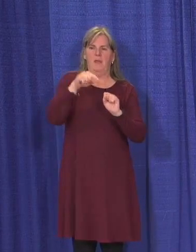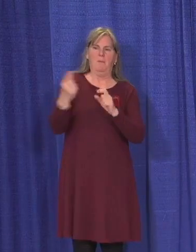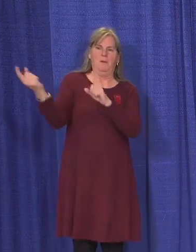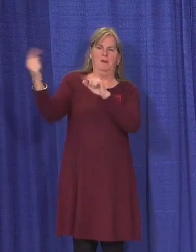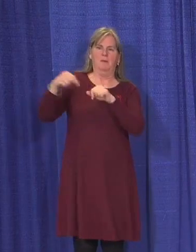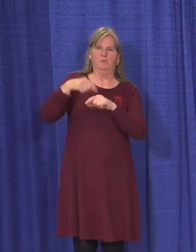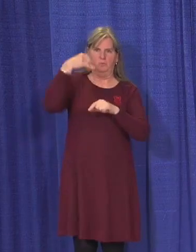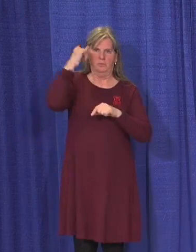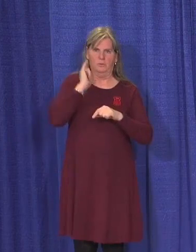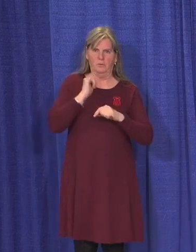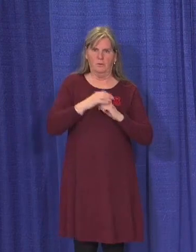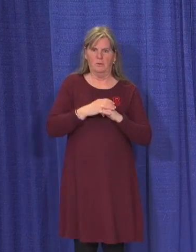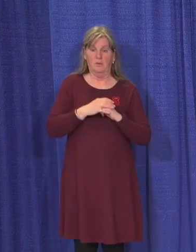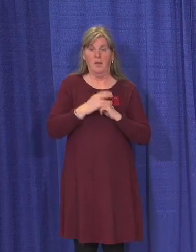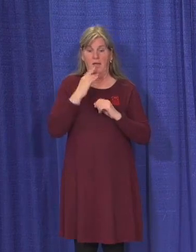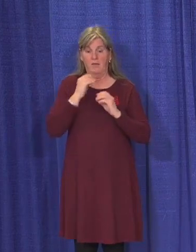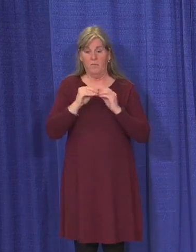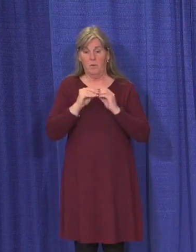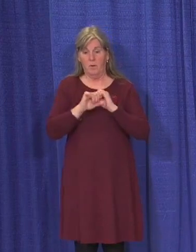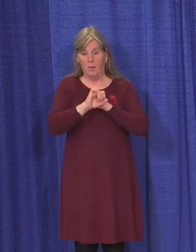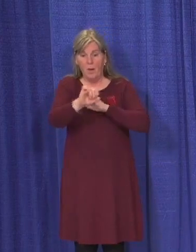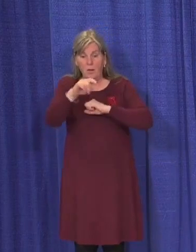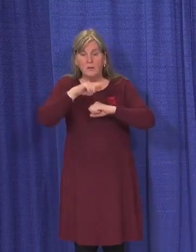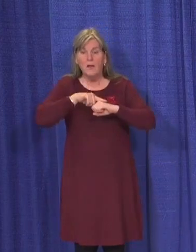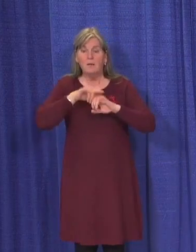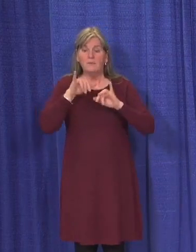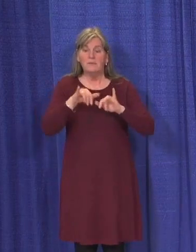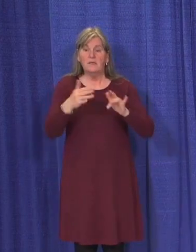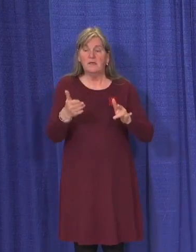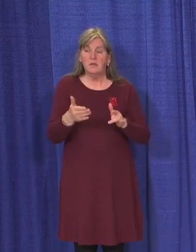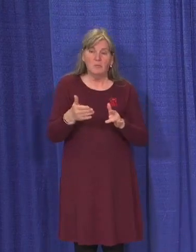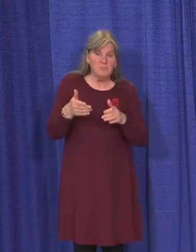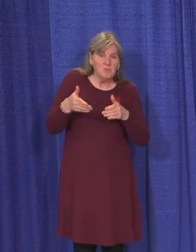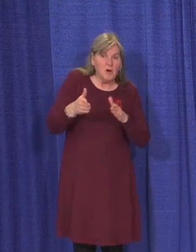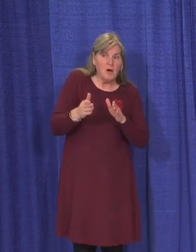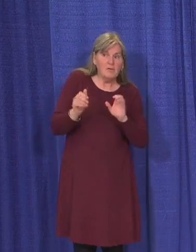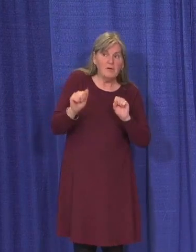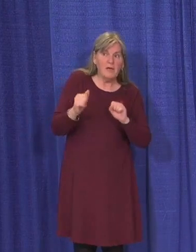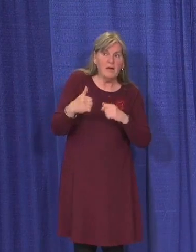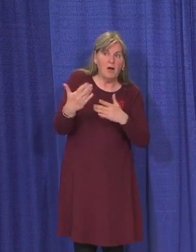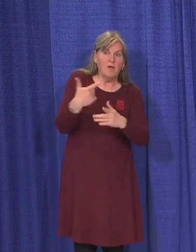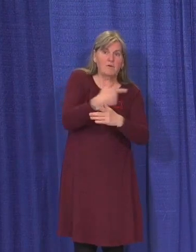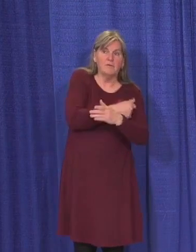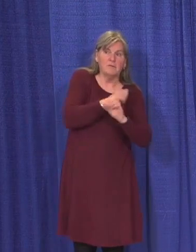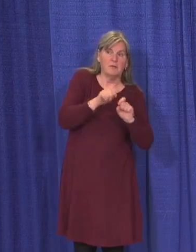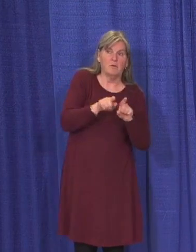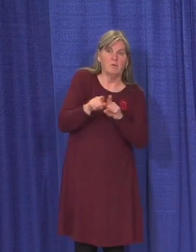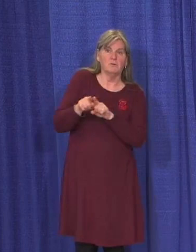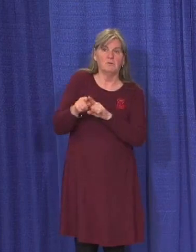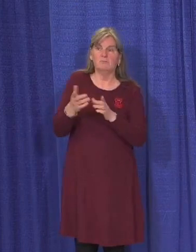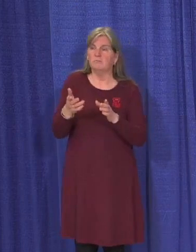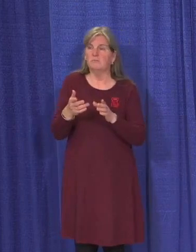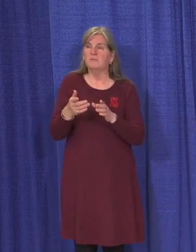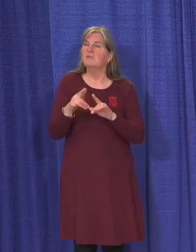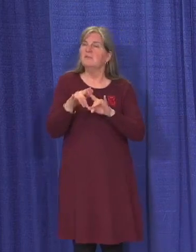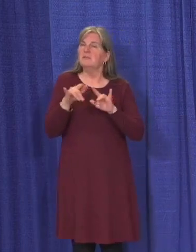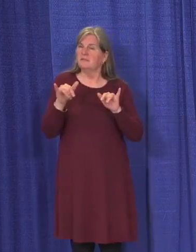had their first doses. And there will definitely be a number of ways to accommodate